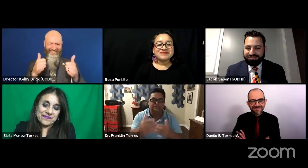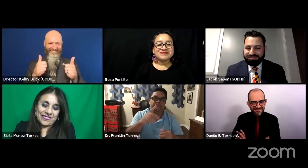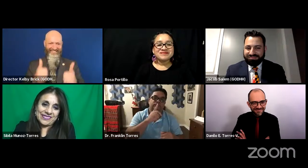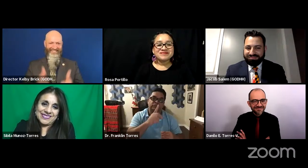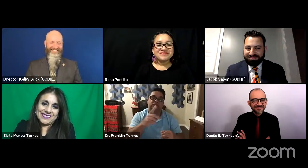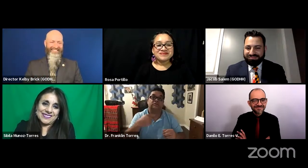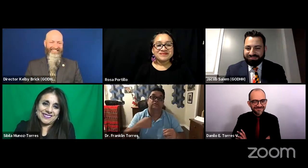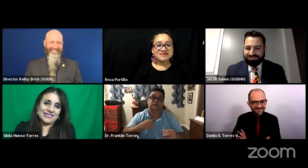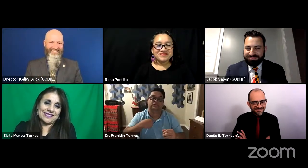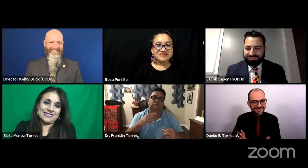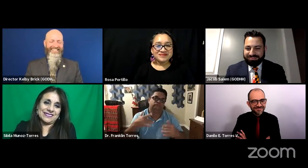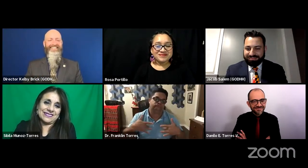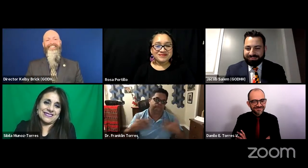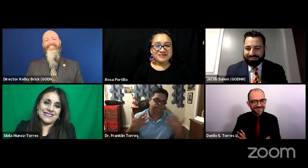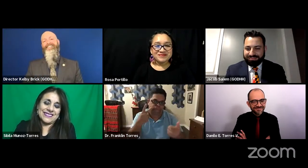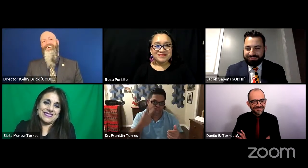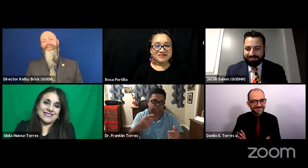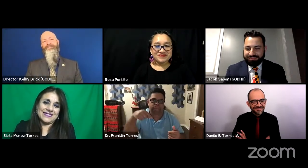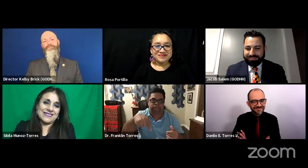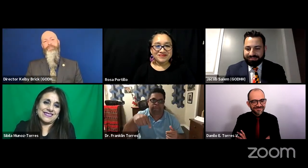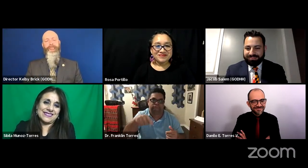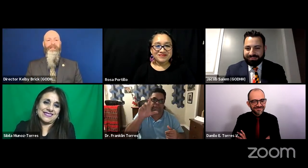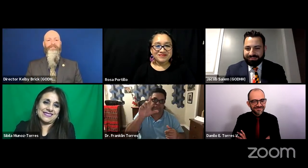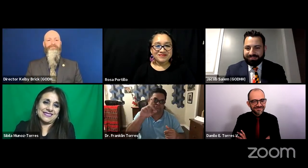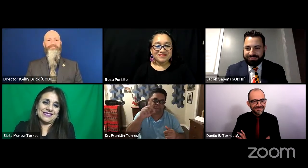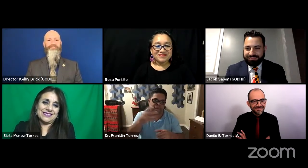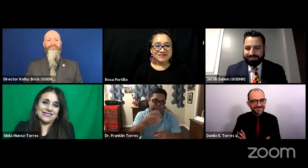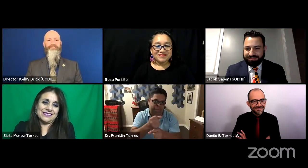are very, very physical. They needed a hug before they left for the evening. So again,